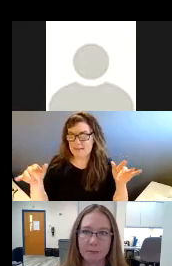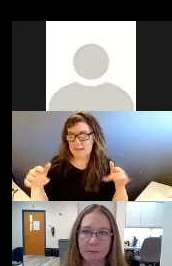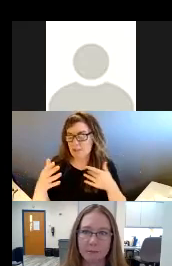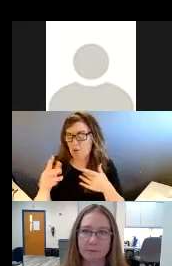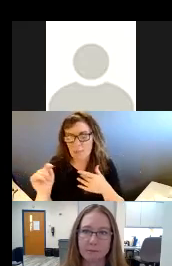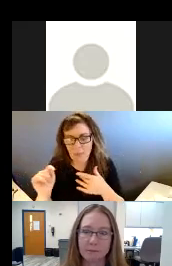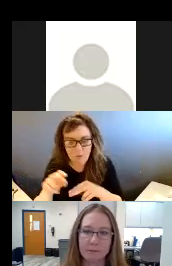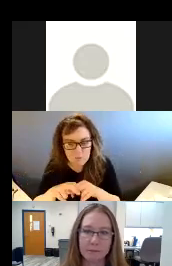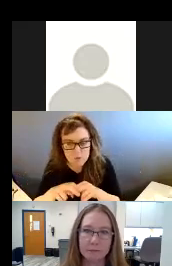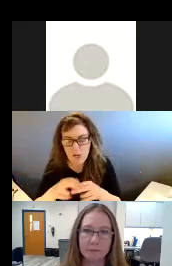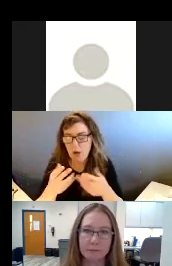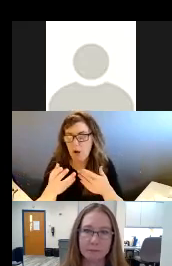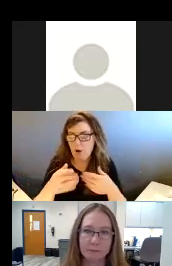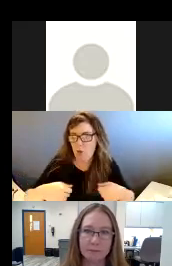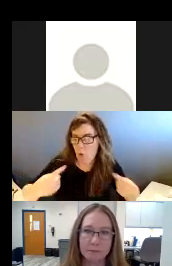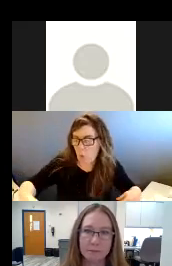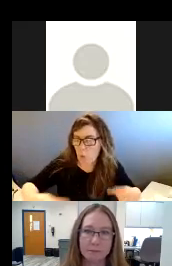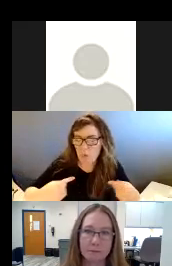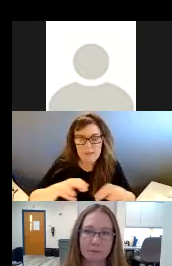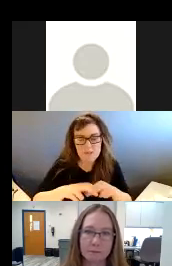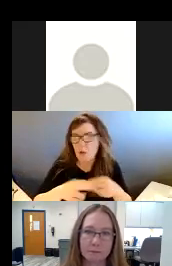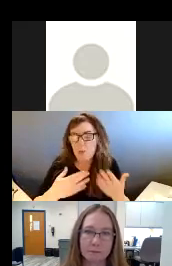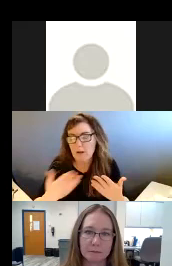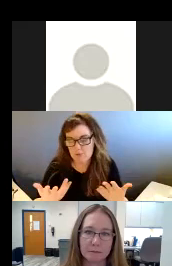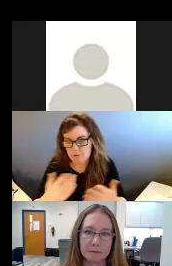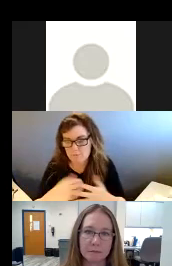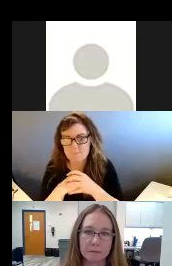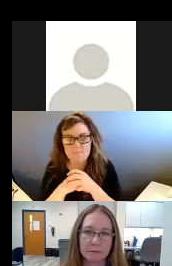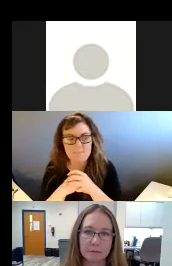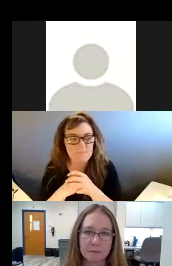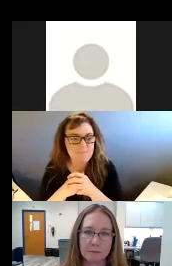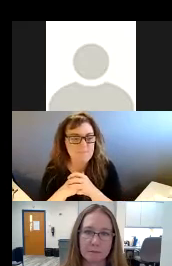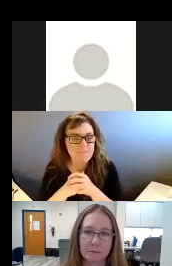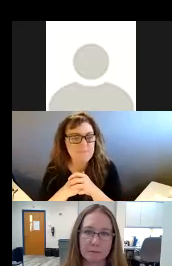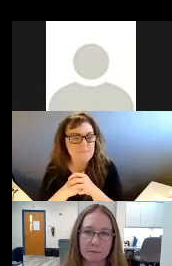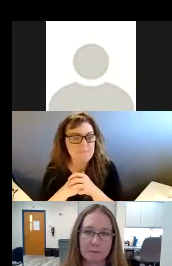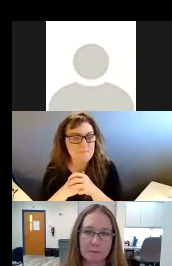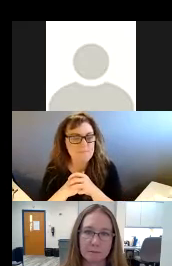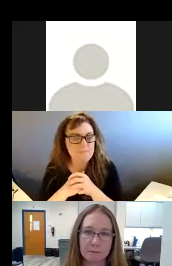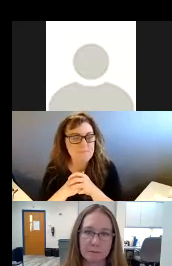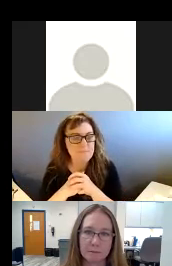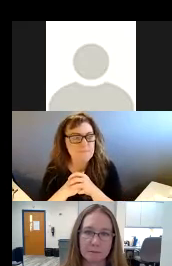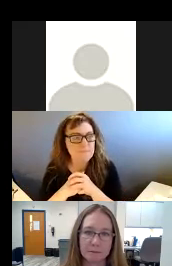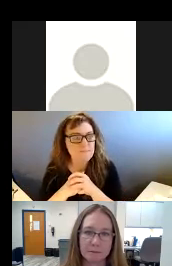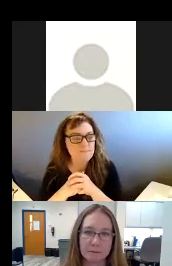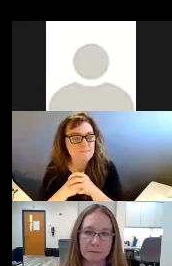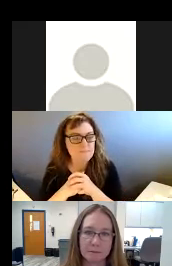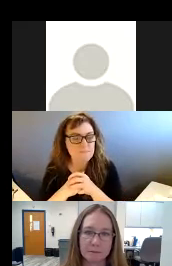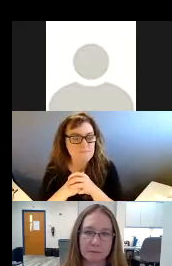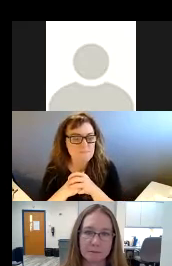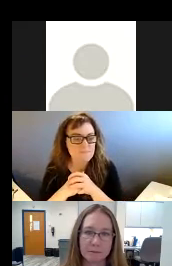THINGS FOR THE PATIENT.